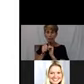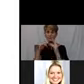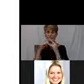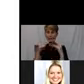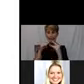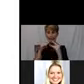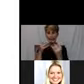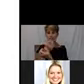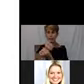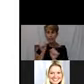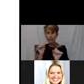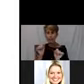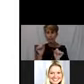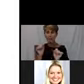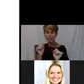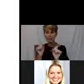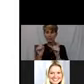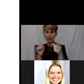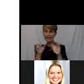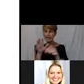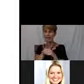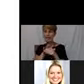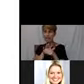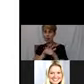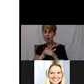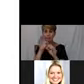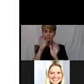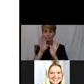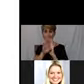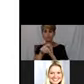So in this area we might be educating our patients